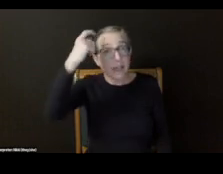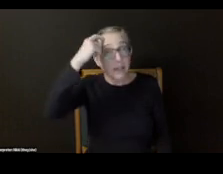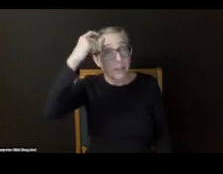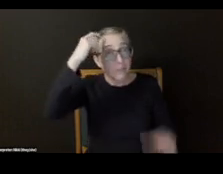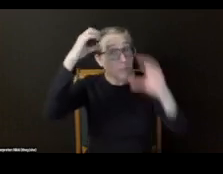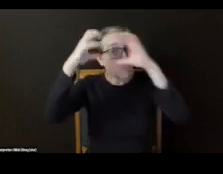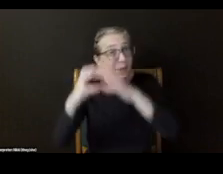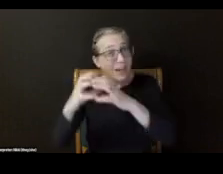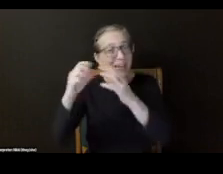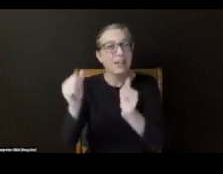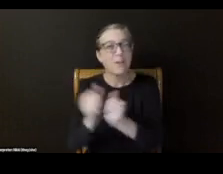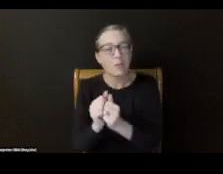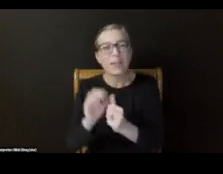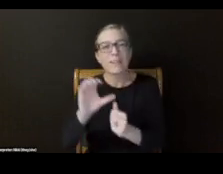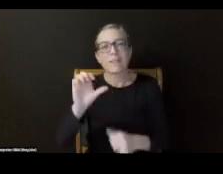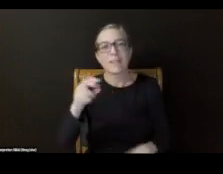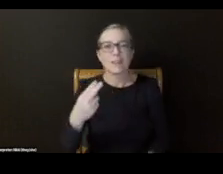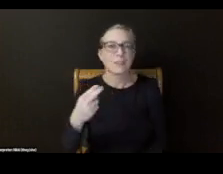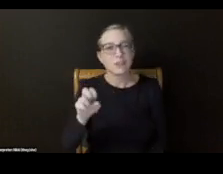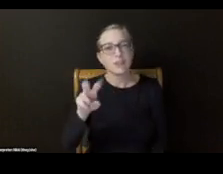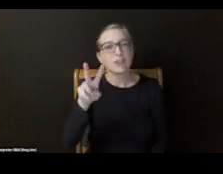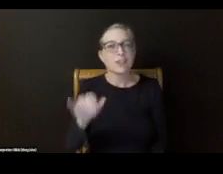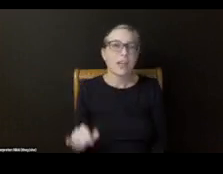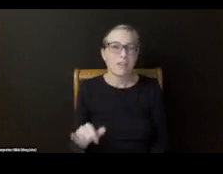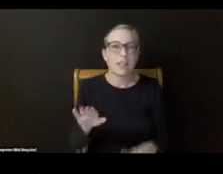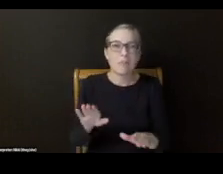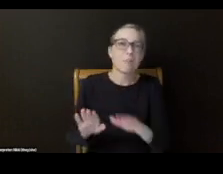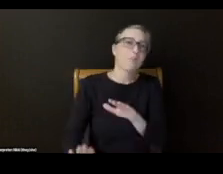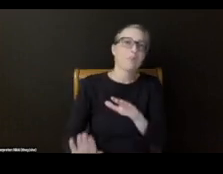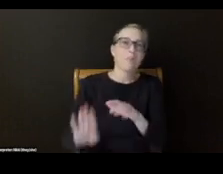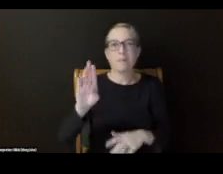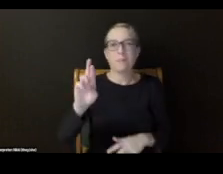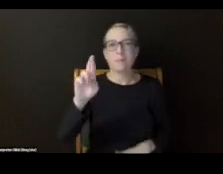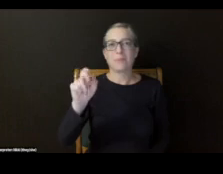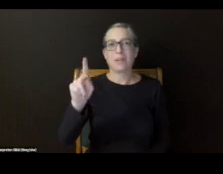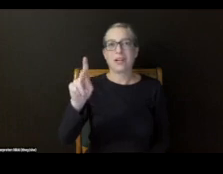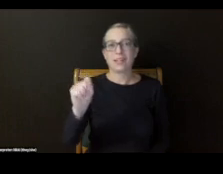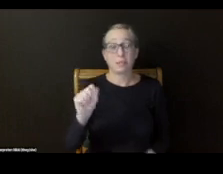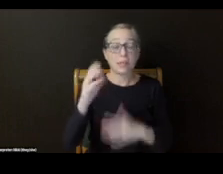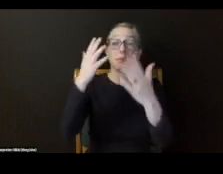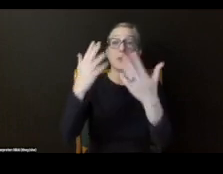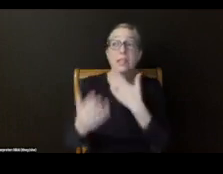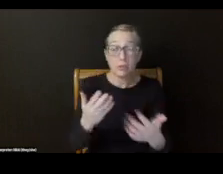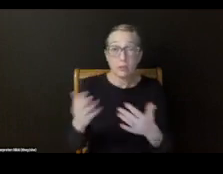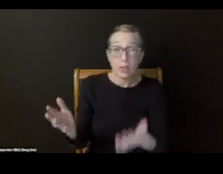And finally, we did a test for ADHD. And he was diagnosed,